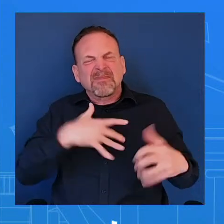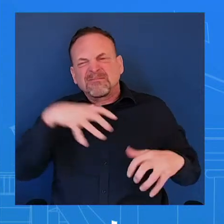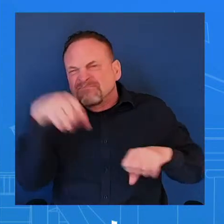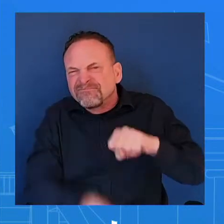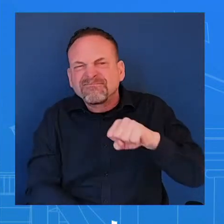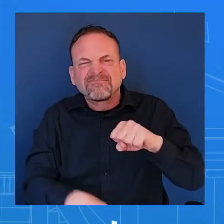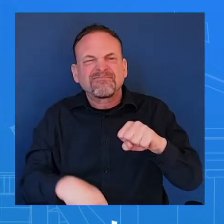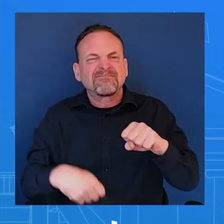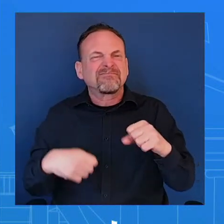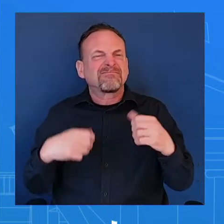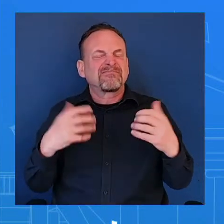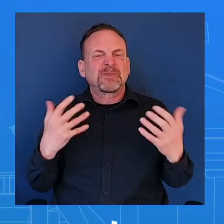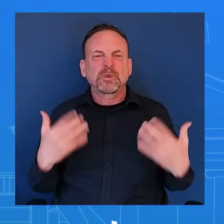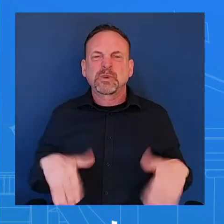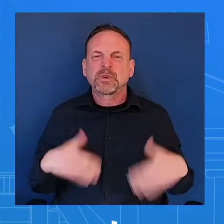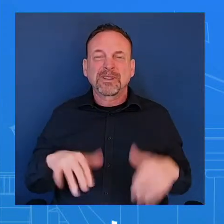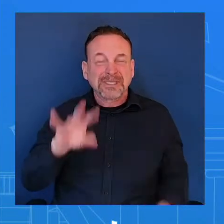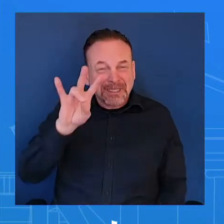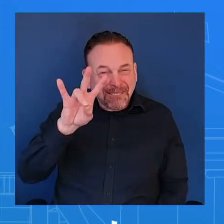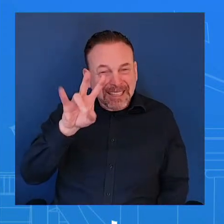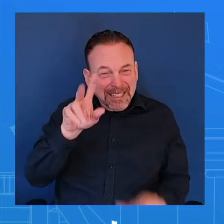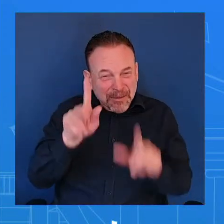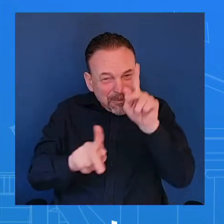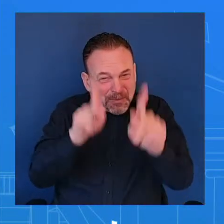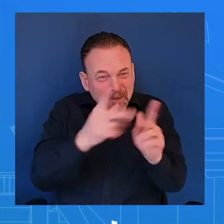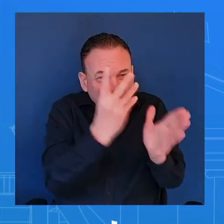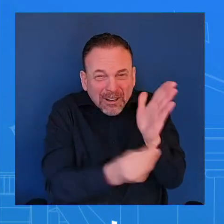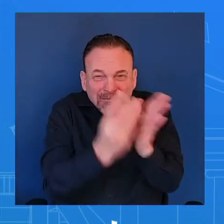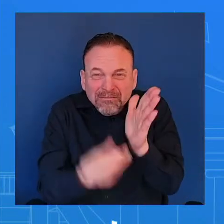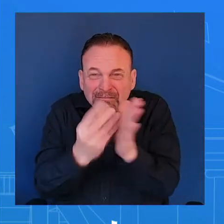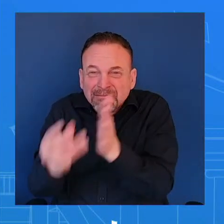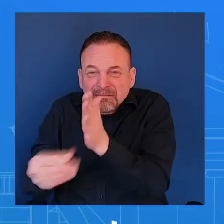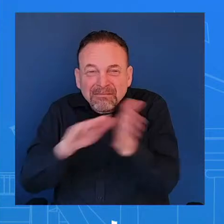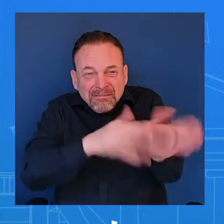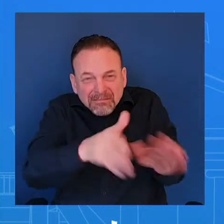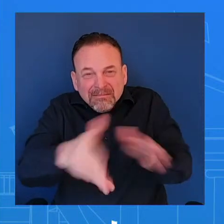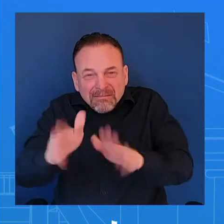And so, we are going to continue to mourn with them -- with -- with the --